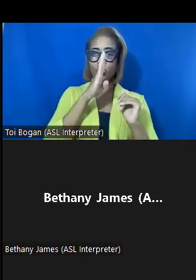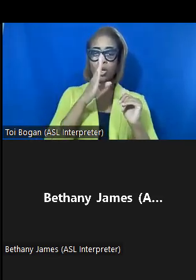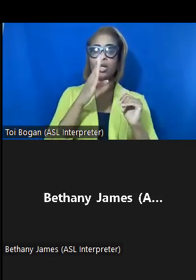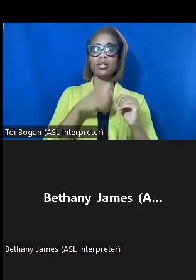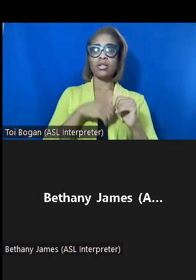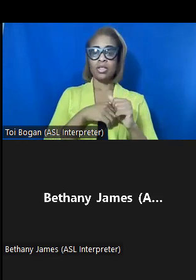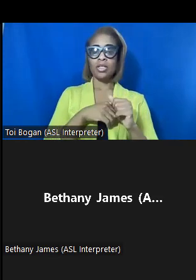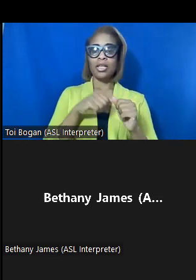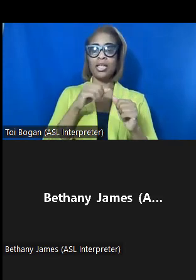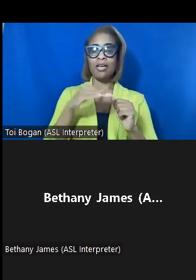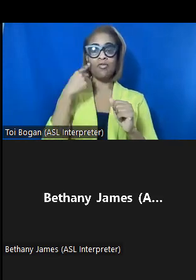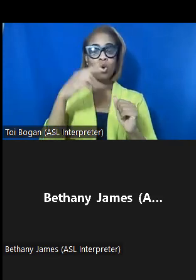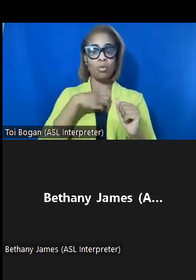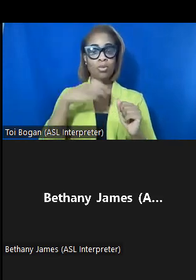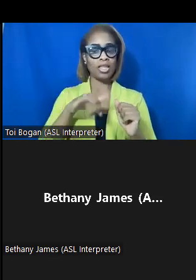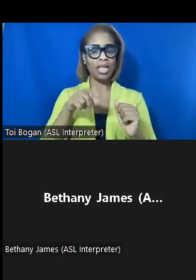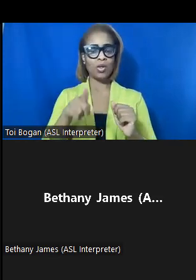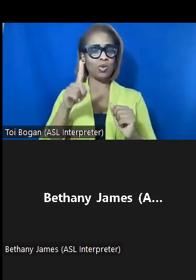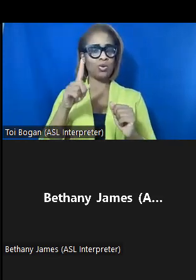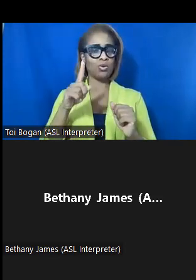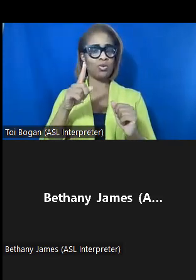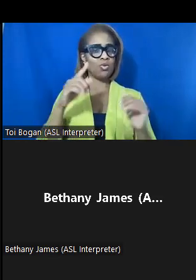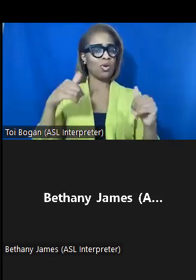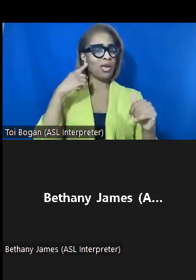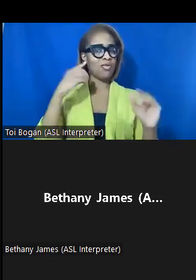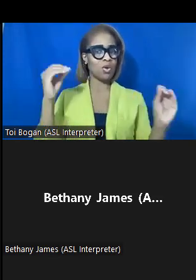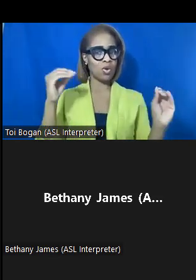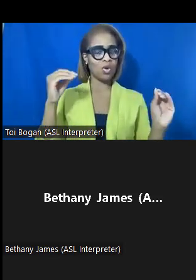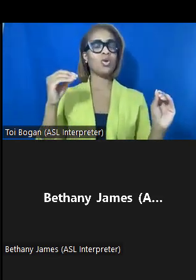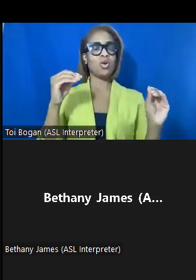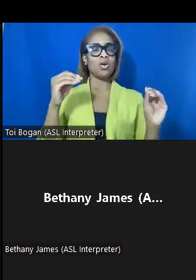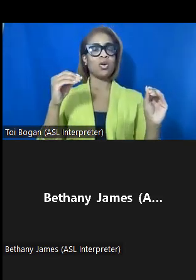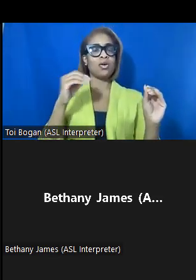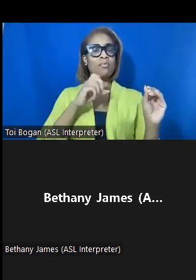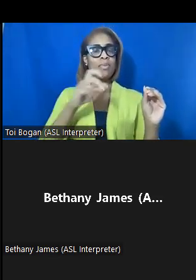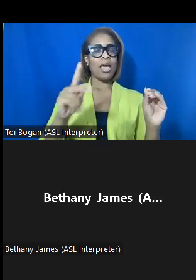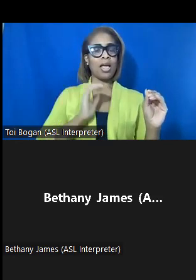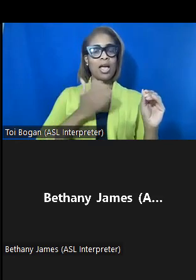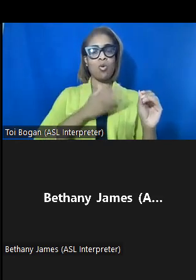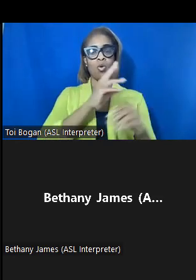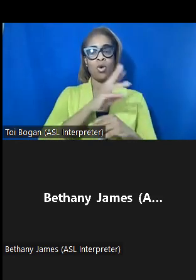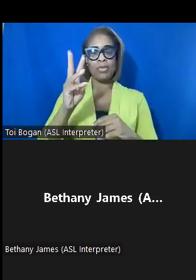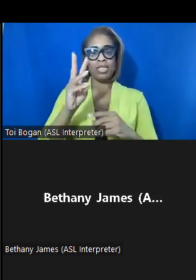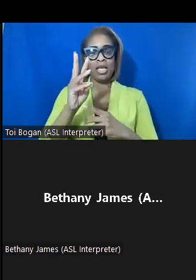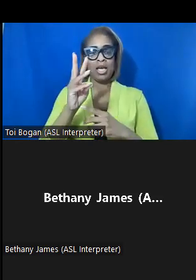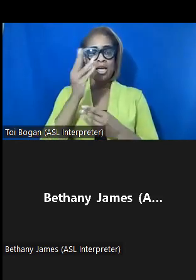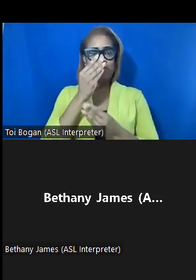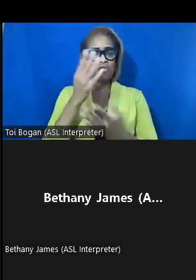If it's for a complaint that you don't hear back from, we have our website information, and I'll go to that.